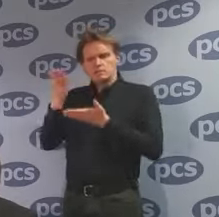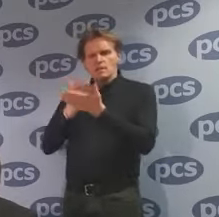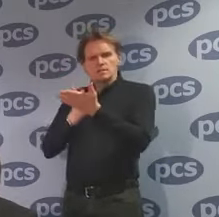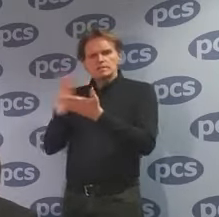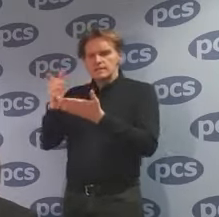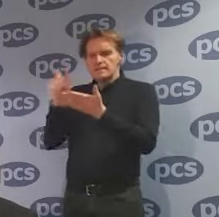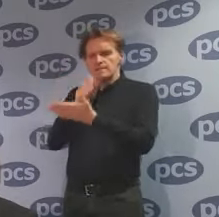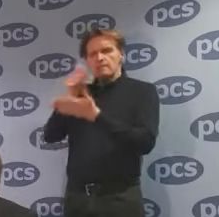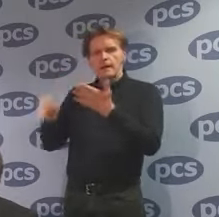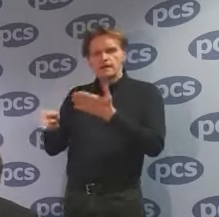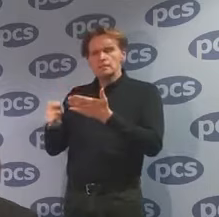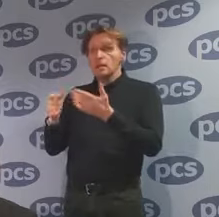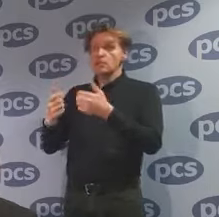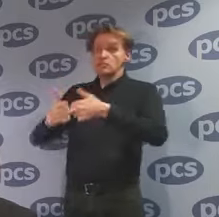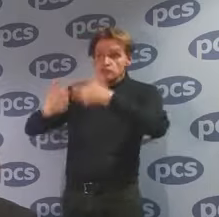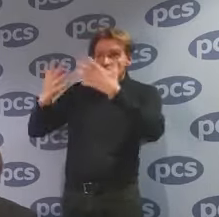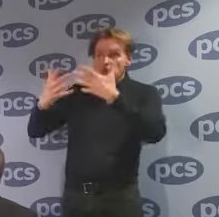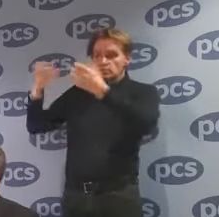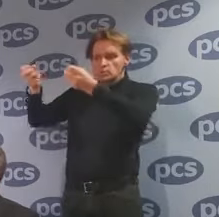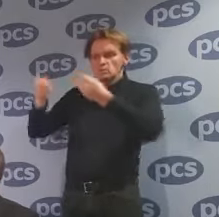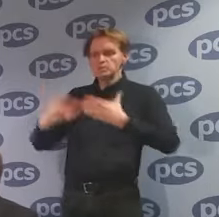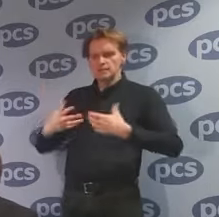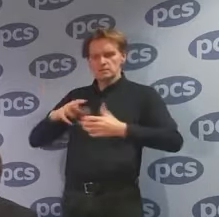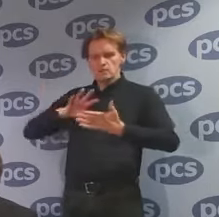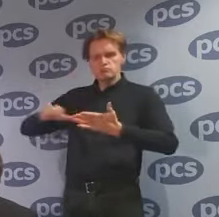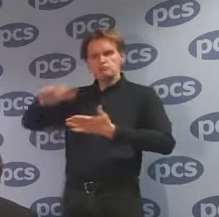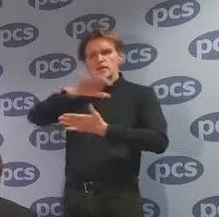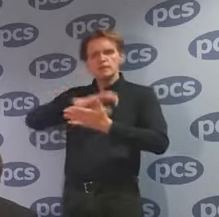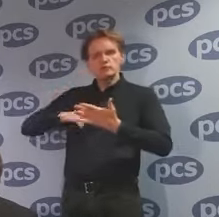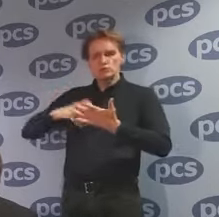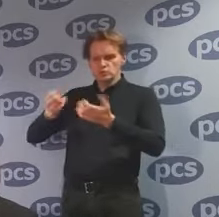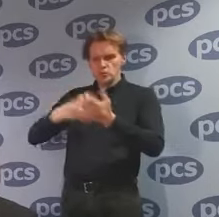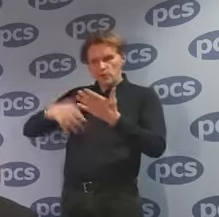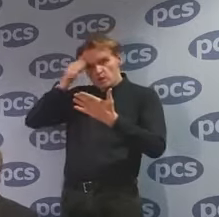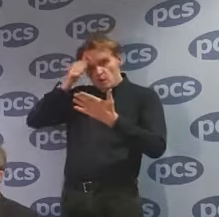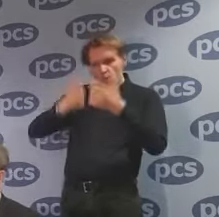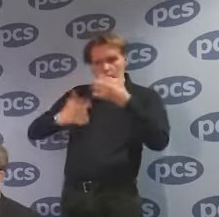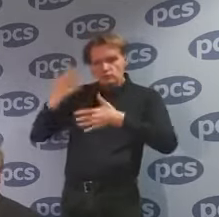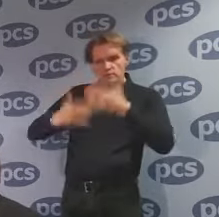branch level in order to help with continued organising? Okay so I'll deal